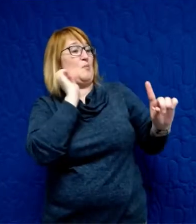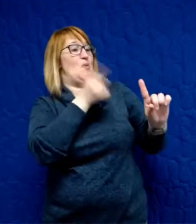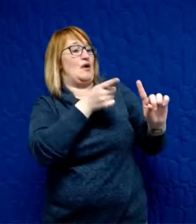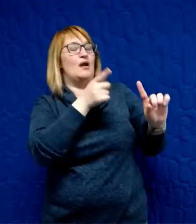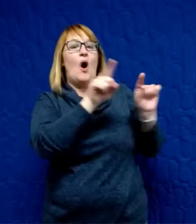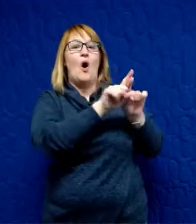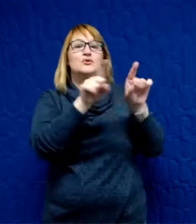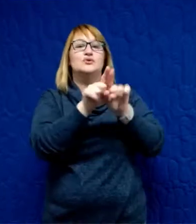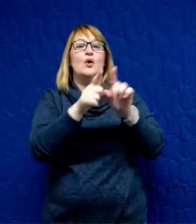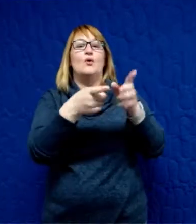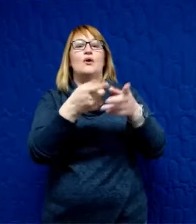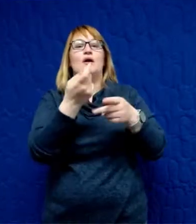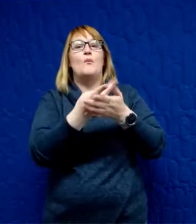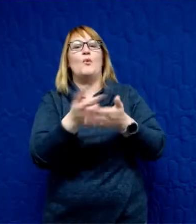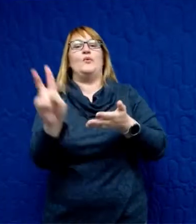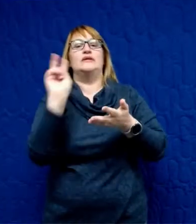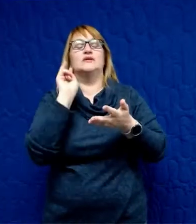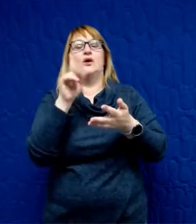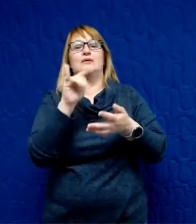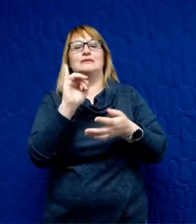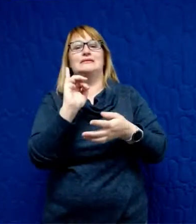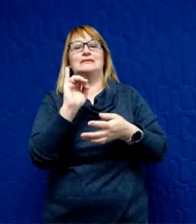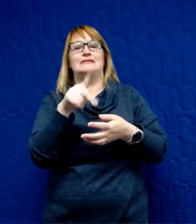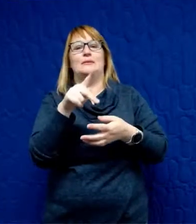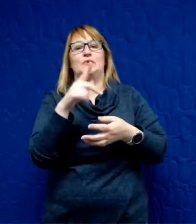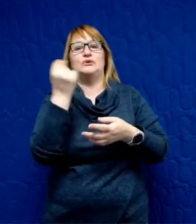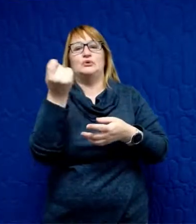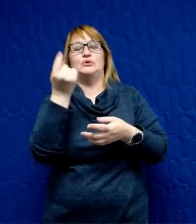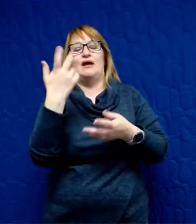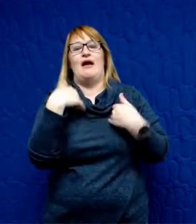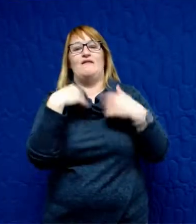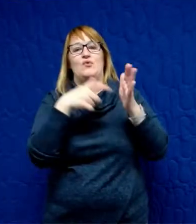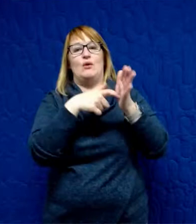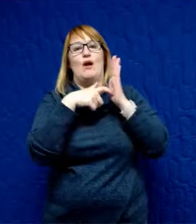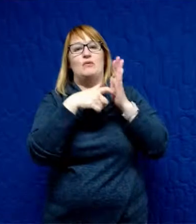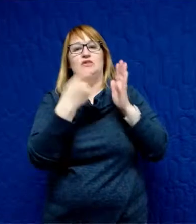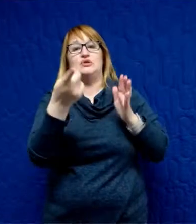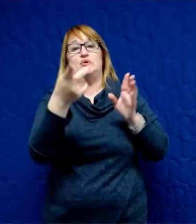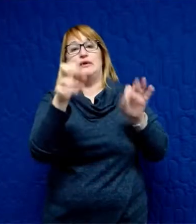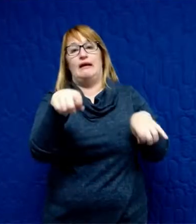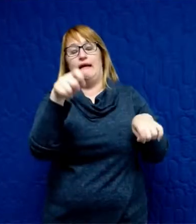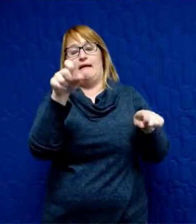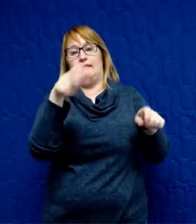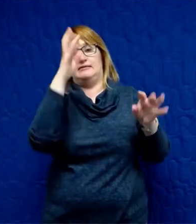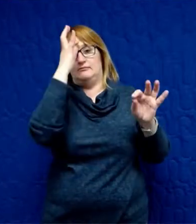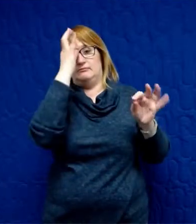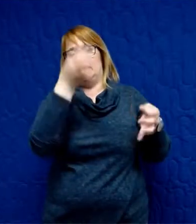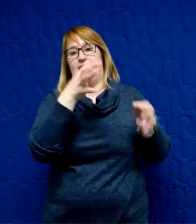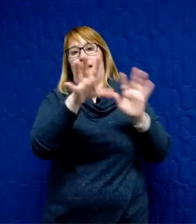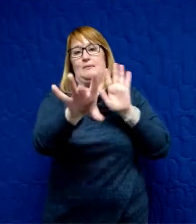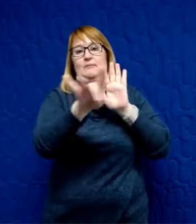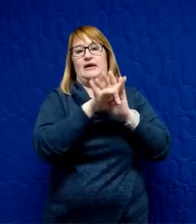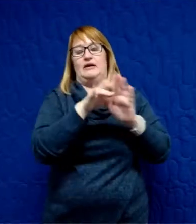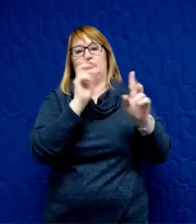requirements a couple of weeks ago in our Tip Tuesday and you can choose who is your targeted audience but if there's a specific group that you're hoping will